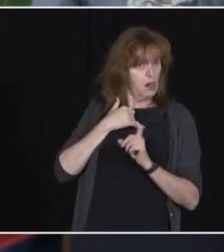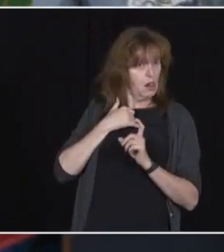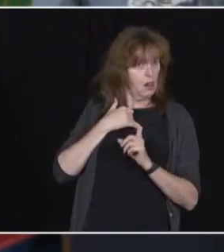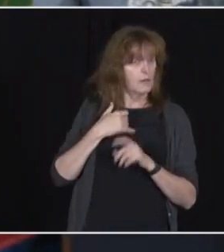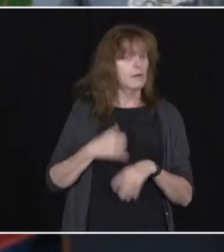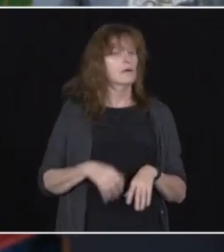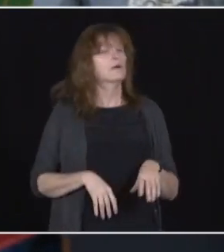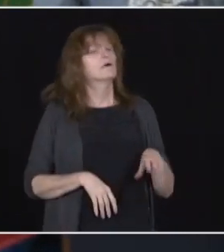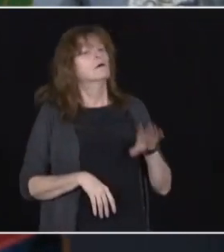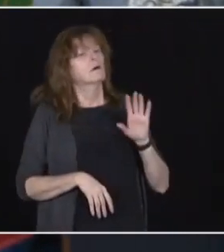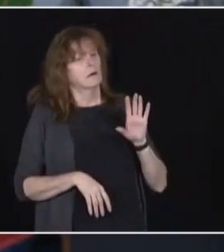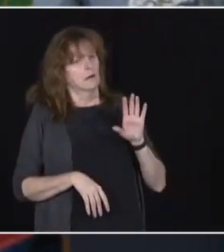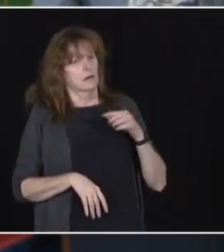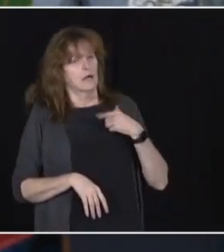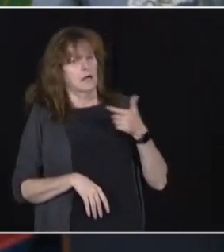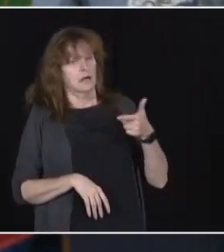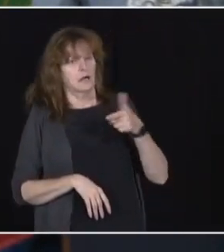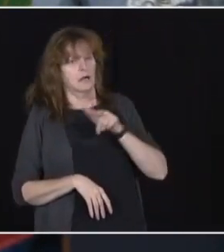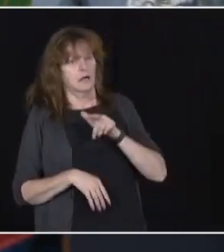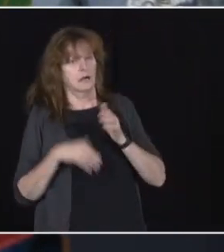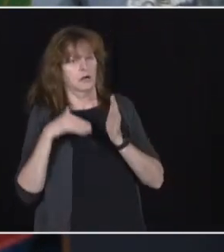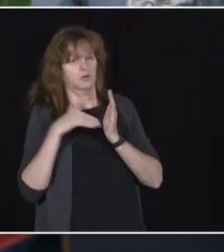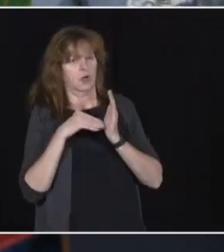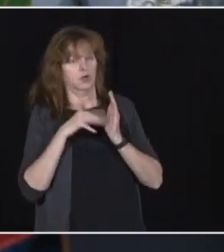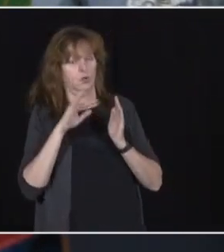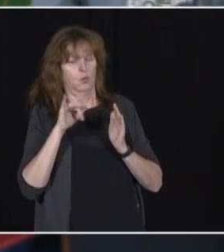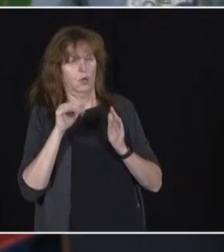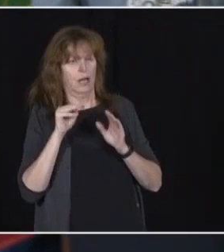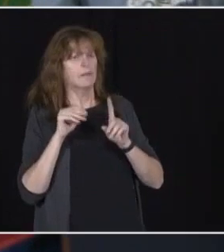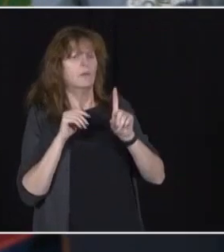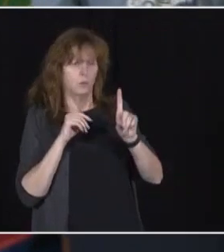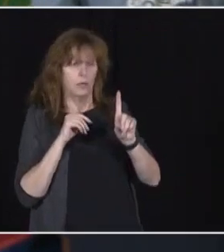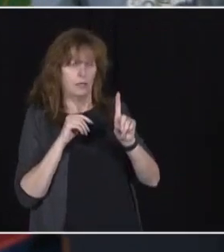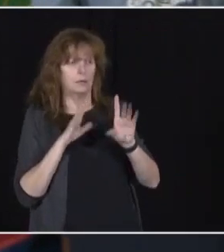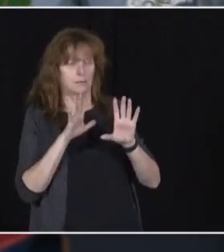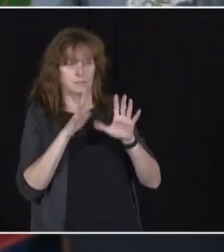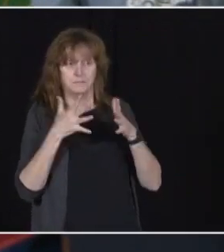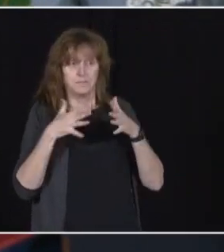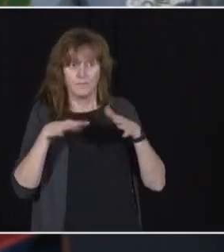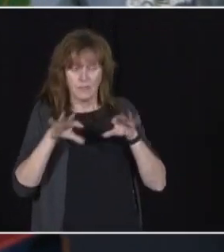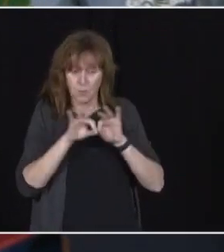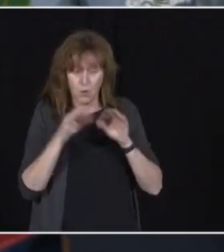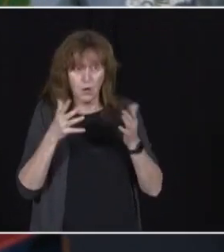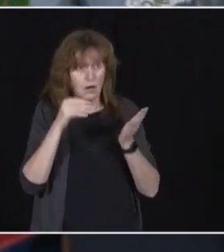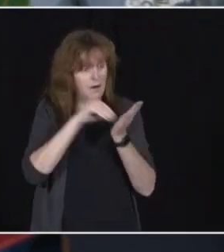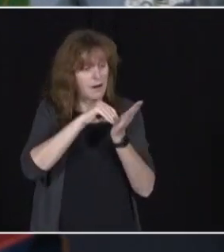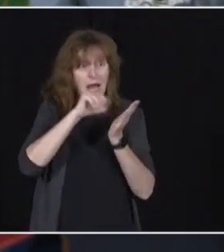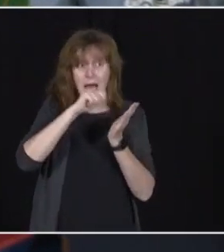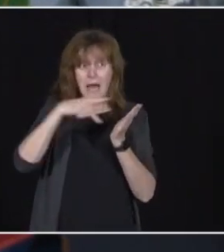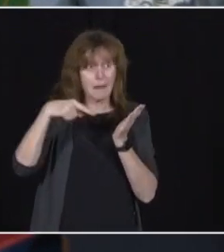How much faster is not going to be then if I am waiting for a call from public health? Well, again.